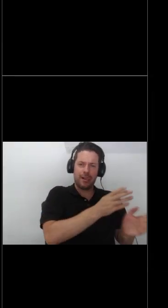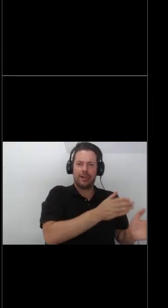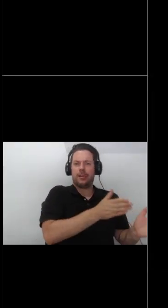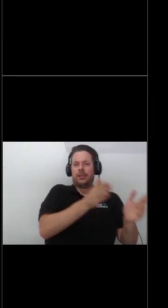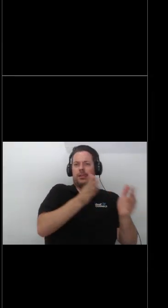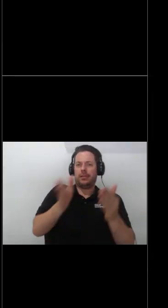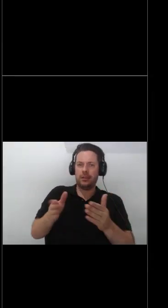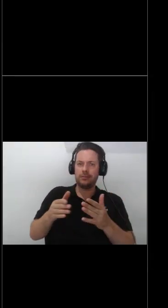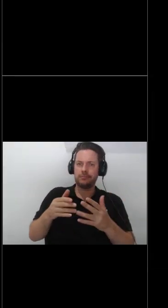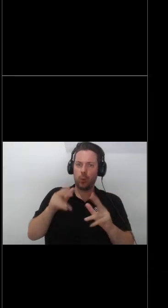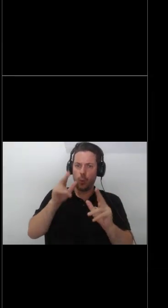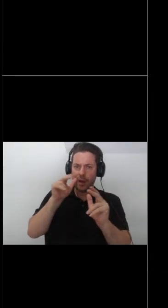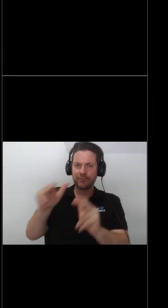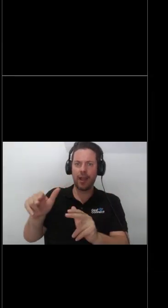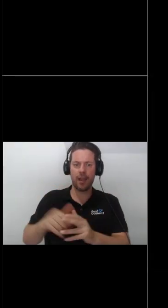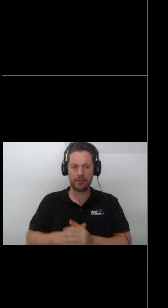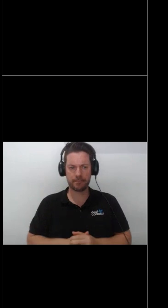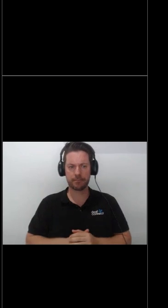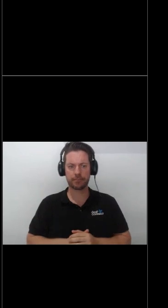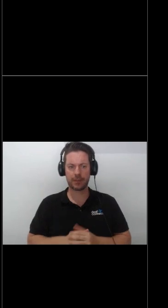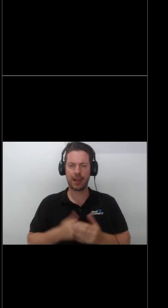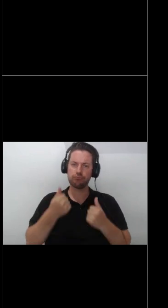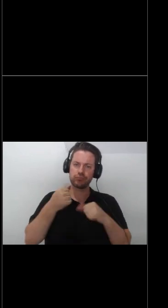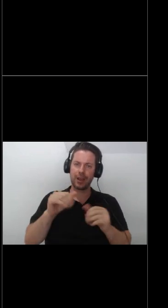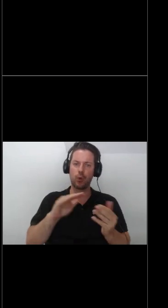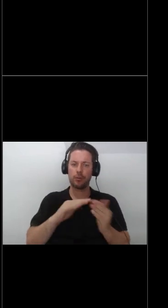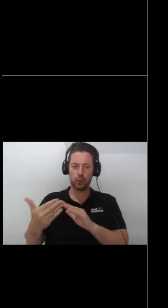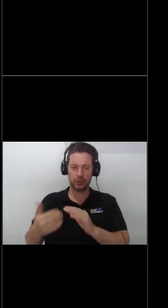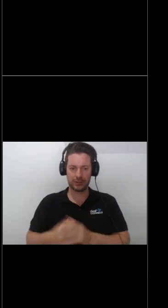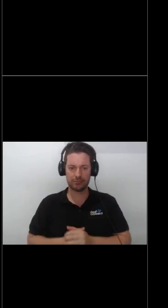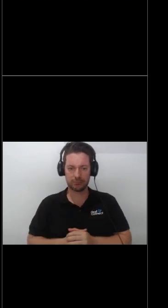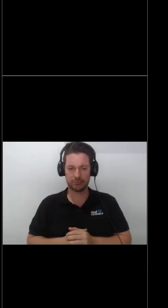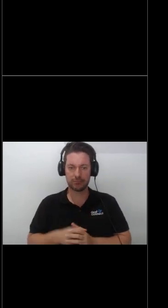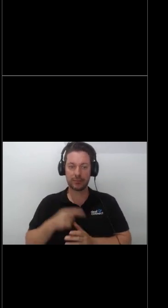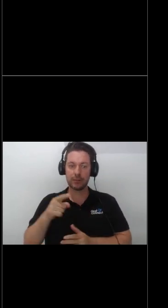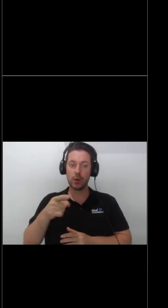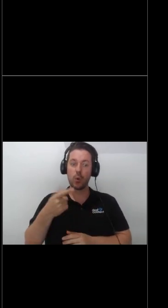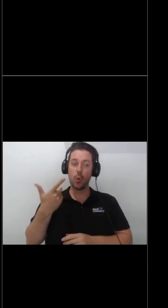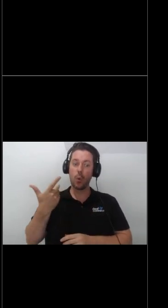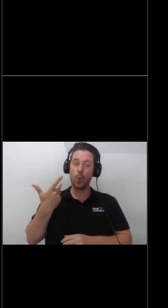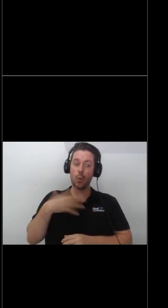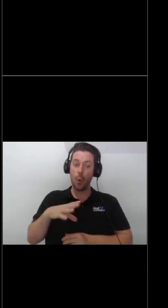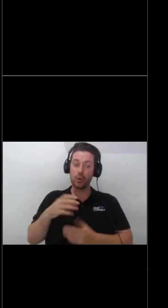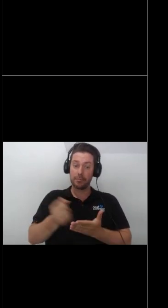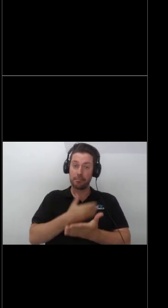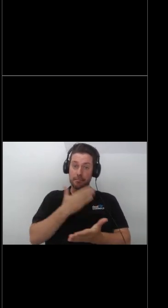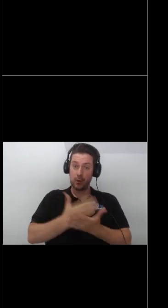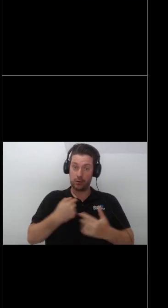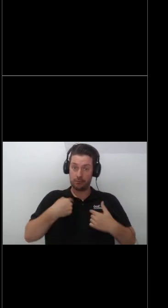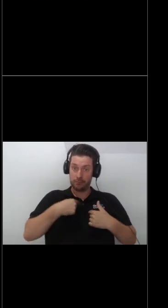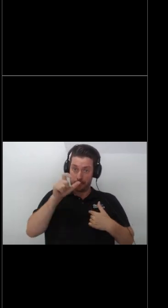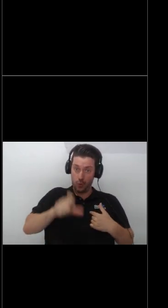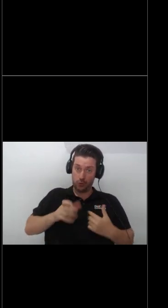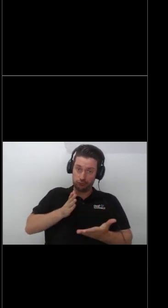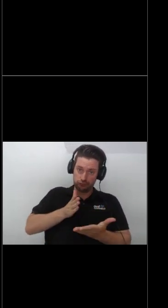against the rights of the person or at least restrictive of the person's rights and liberties, and promote the recovery of the person's